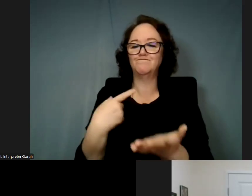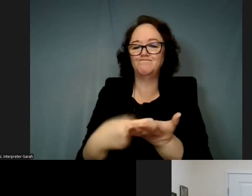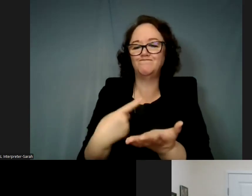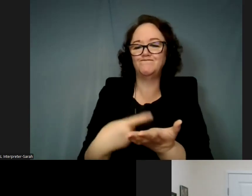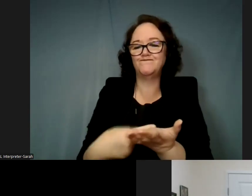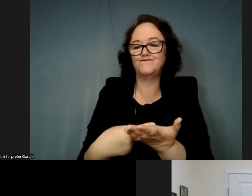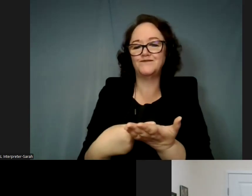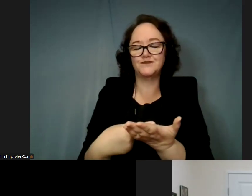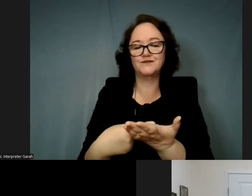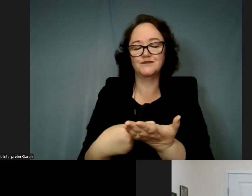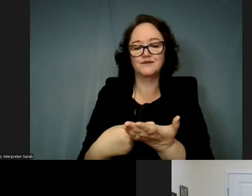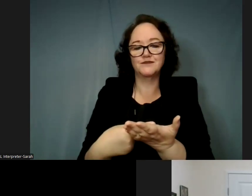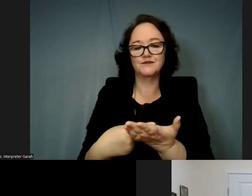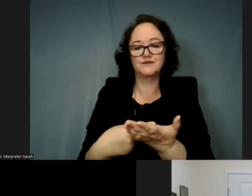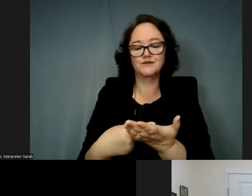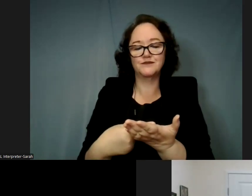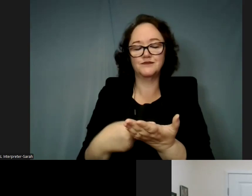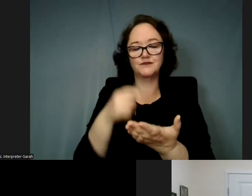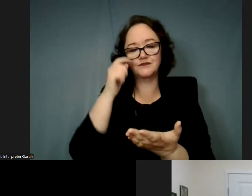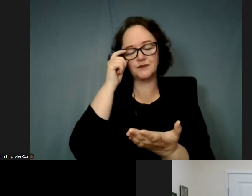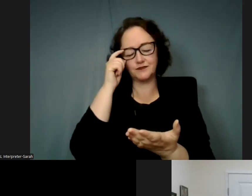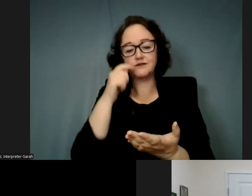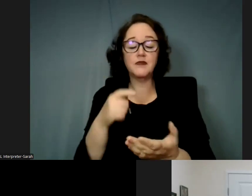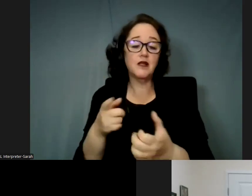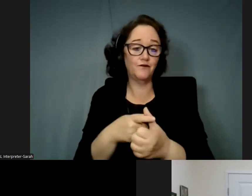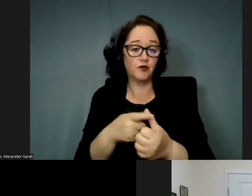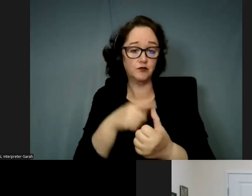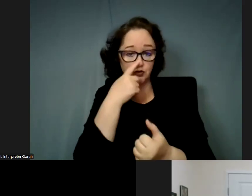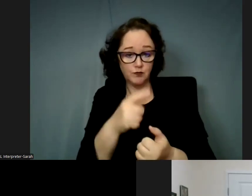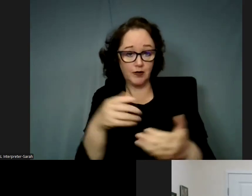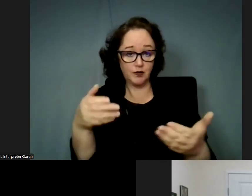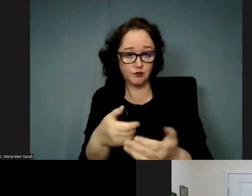that, why don't I let you introduce yourself and give a little visual description.